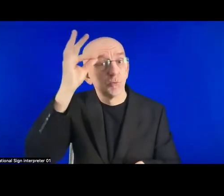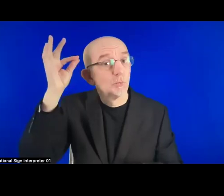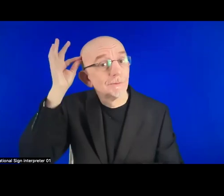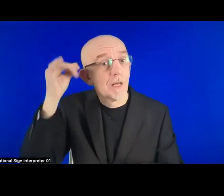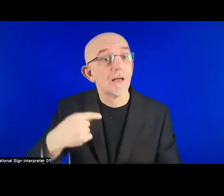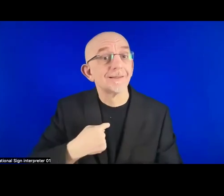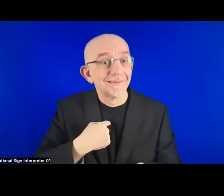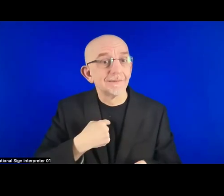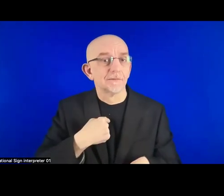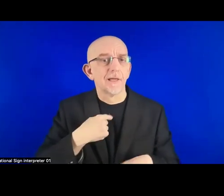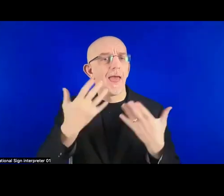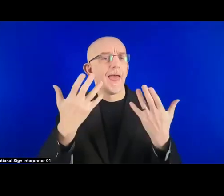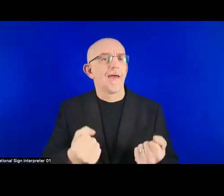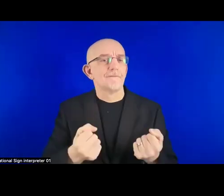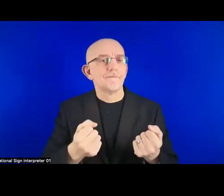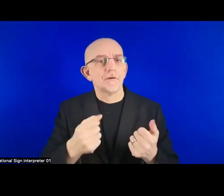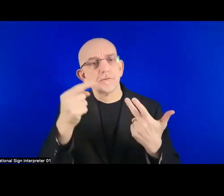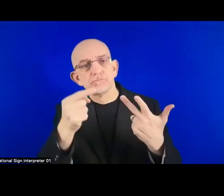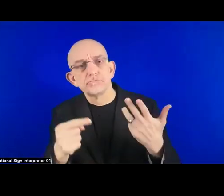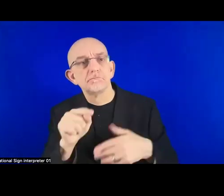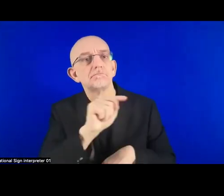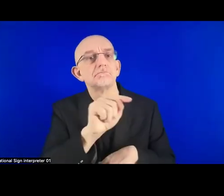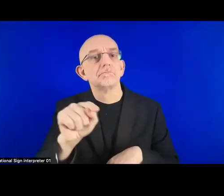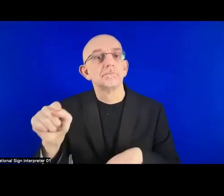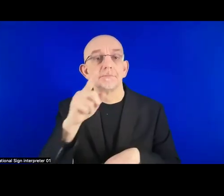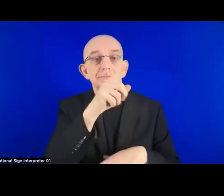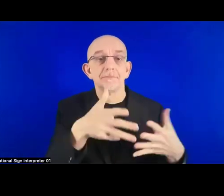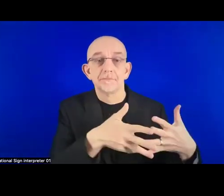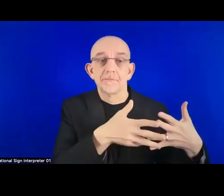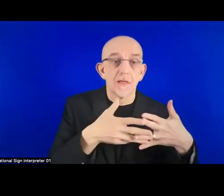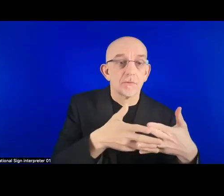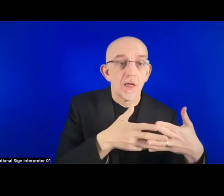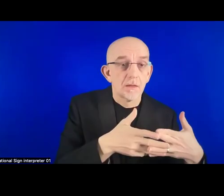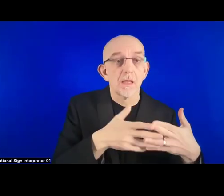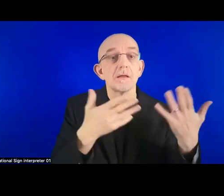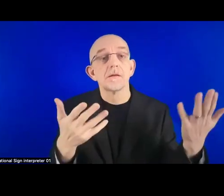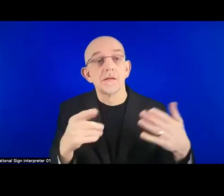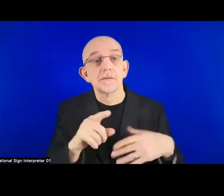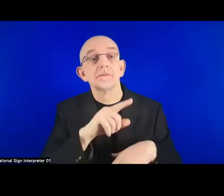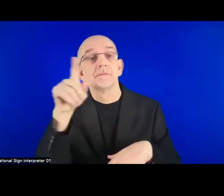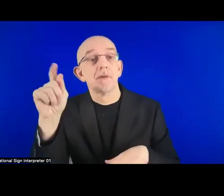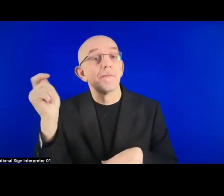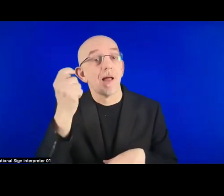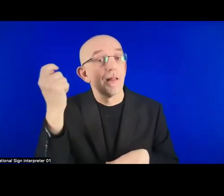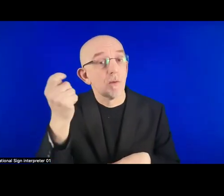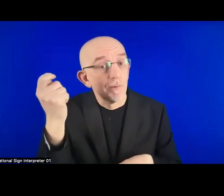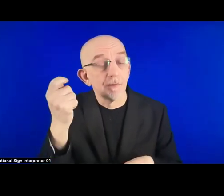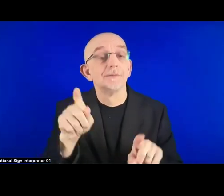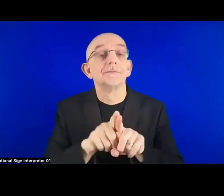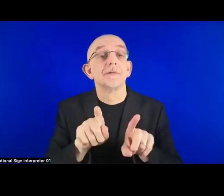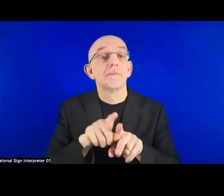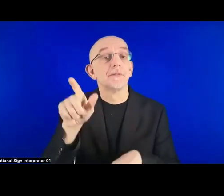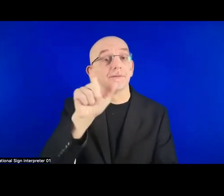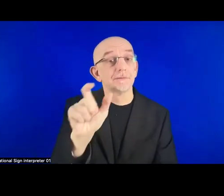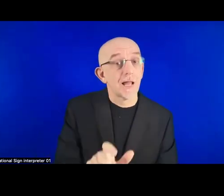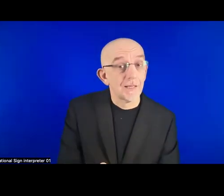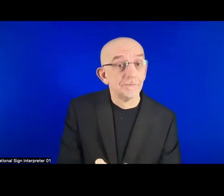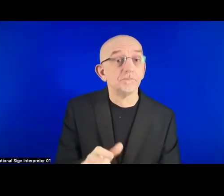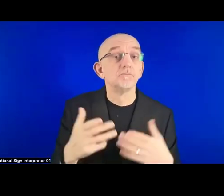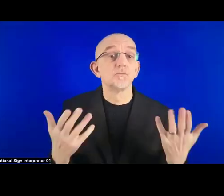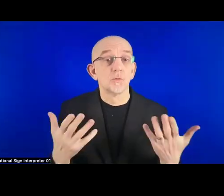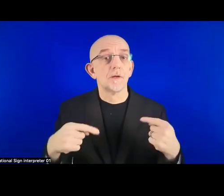Malawai and in Italy. What do we do as an organisation? We do have projects and